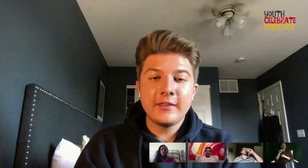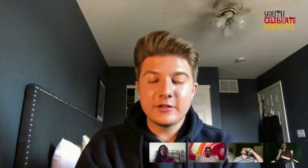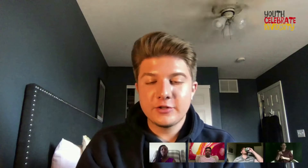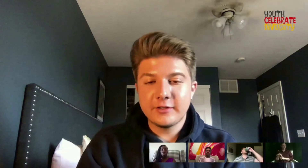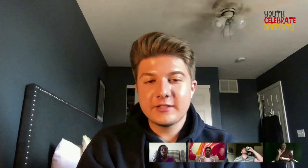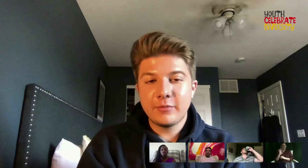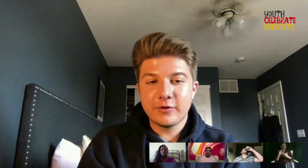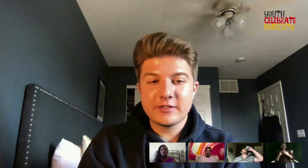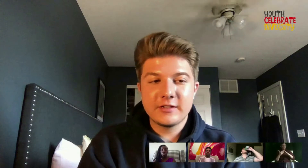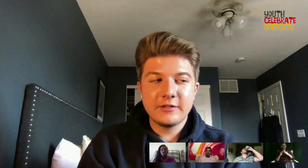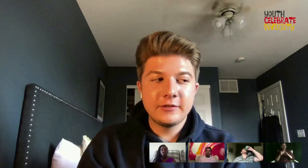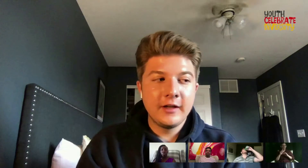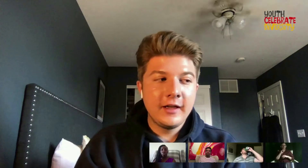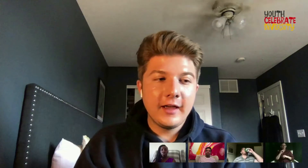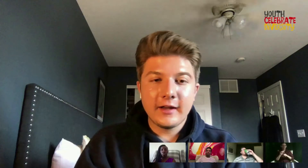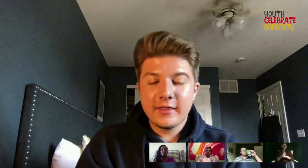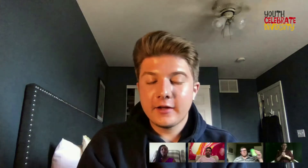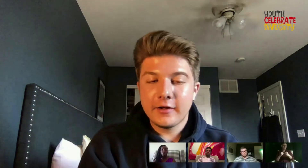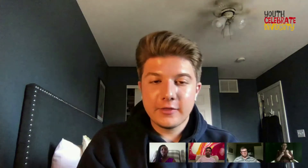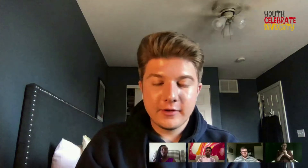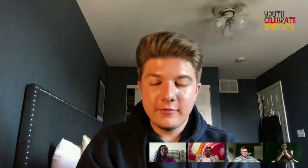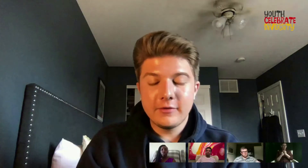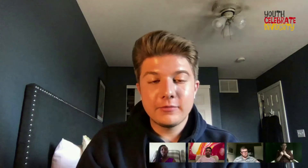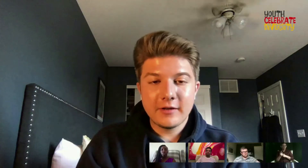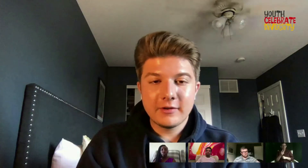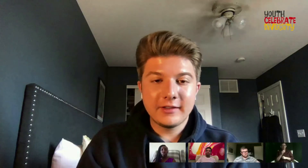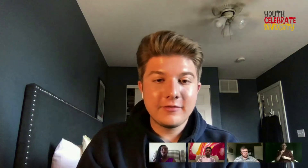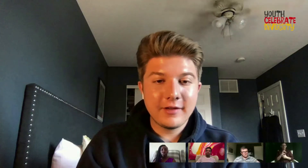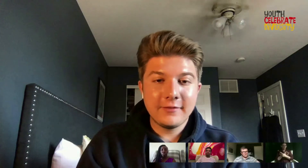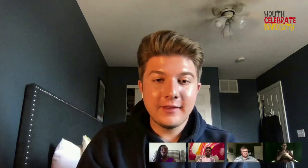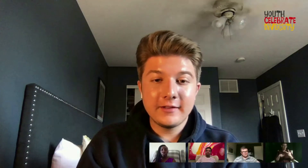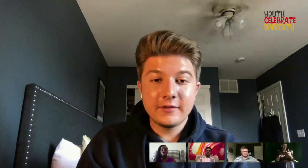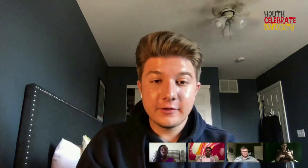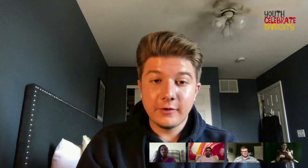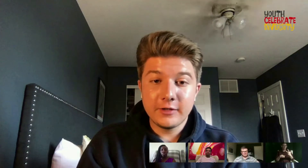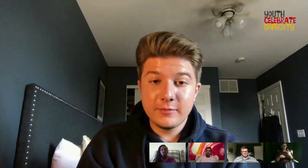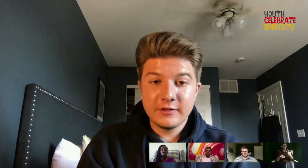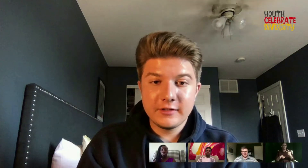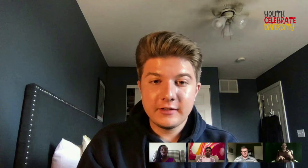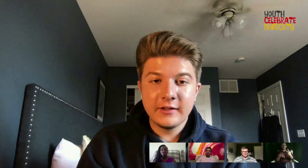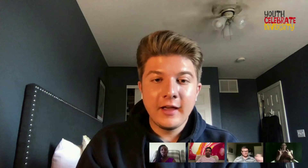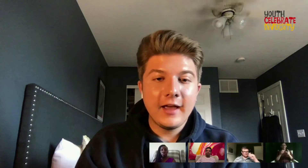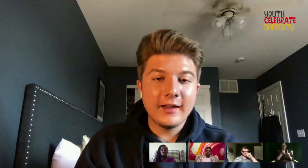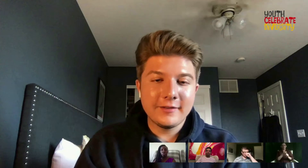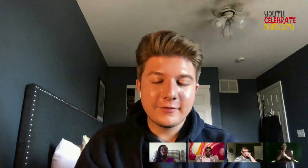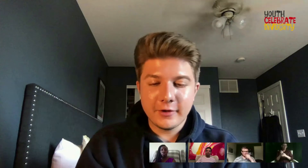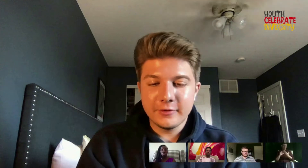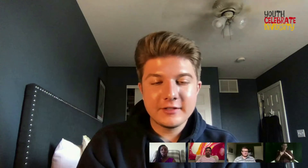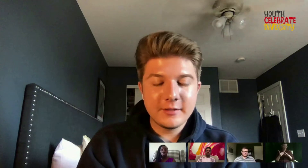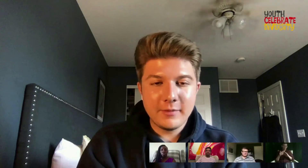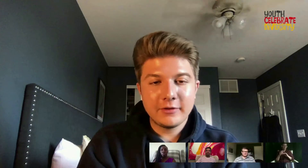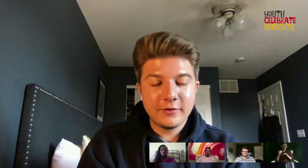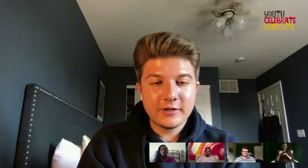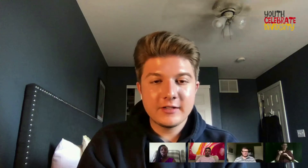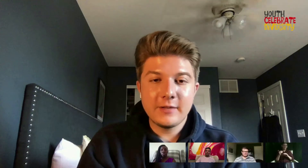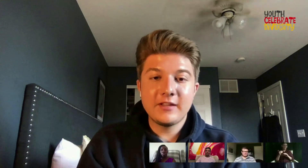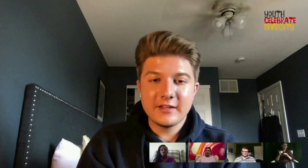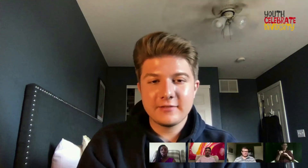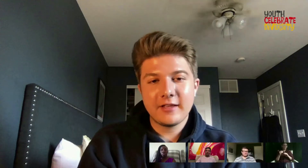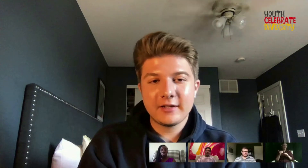that truly supports you and i think all three of you definitely found that your own community and have grown into the people you are today because of that